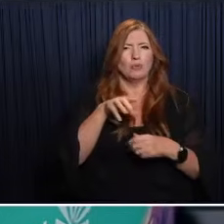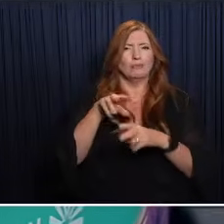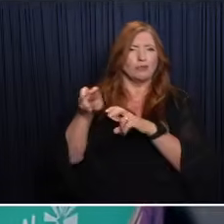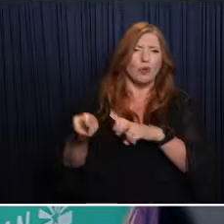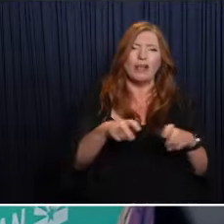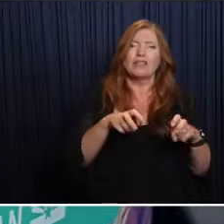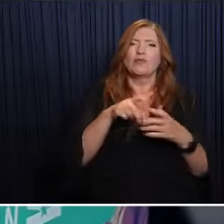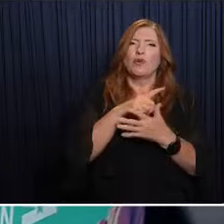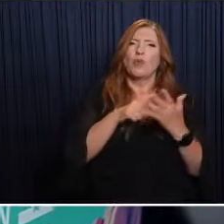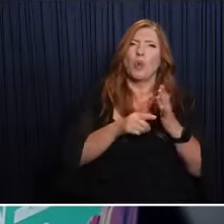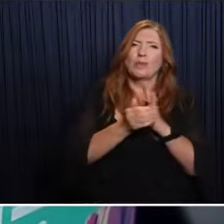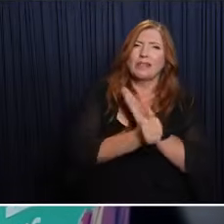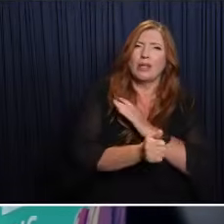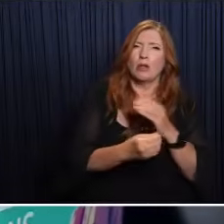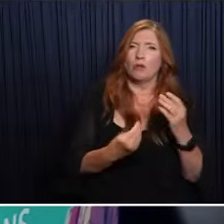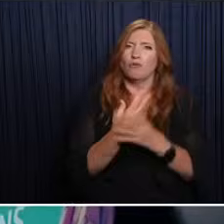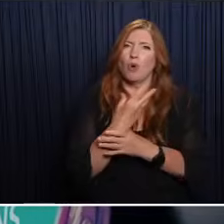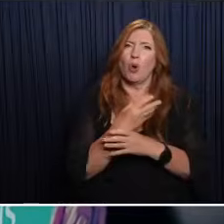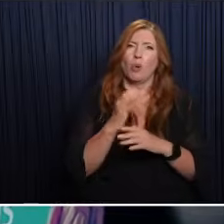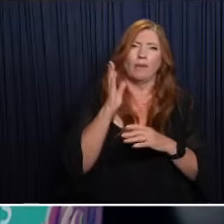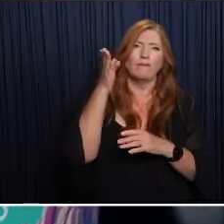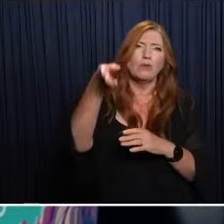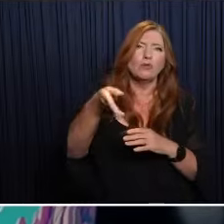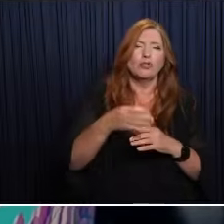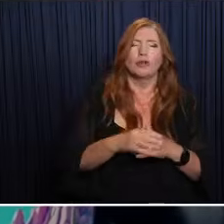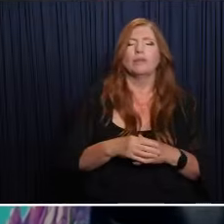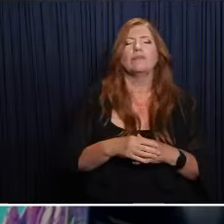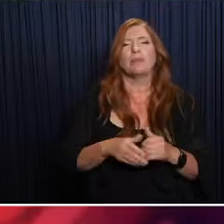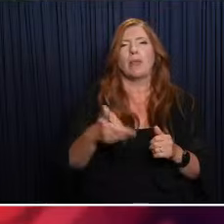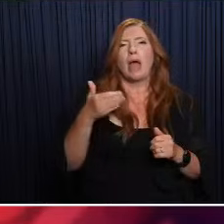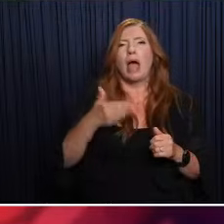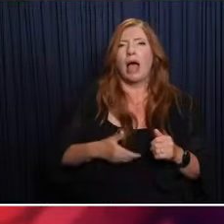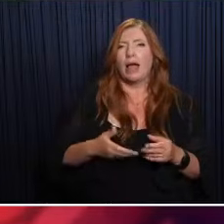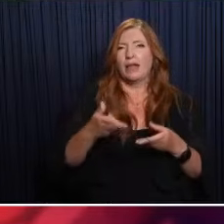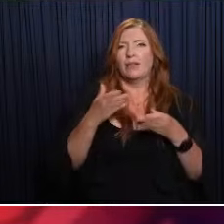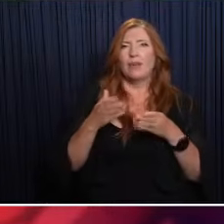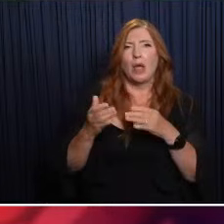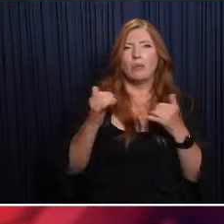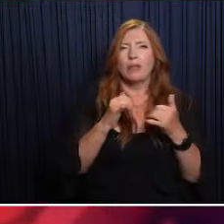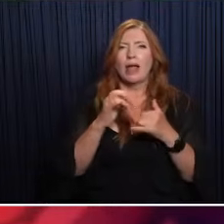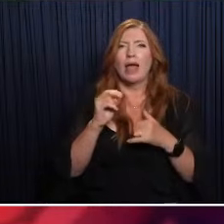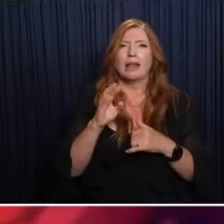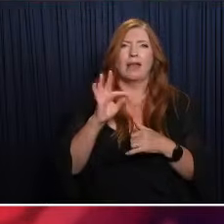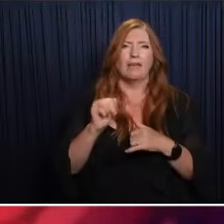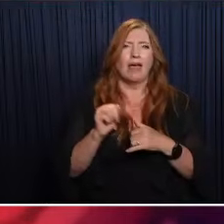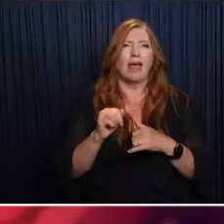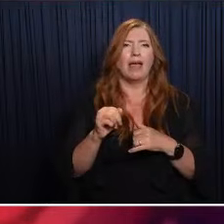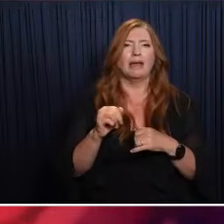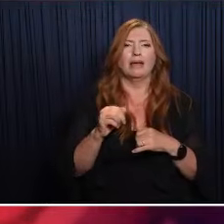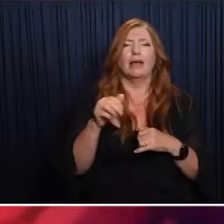SUCH. HOW DOES THAT TRANSLATE IN THIS REALM WITH ARTIFICIAL INTELLIGENCE AND GROWING THE